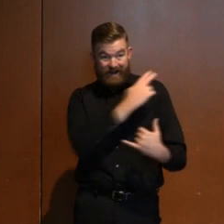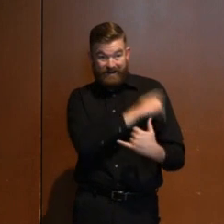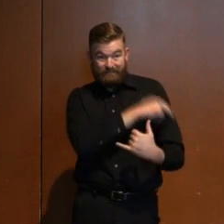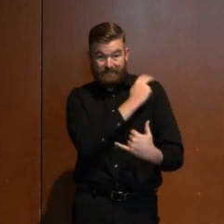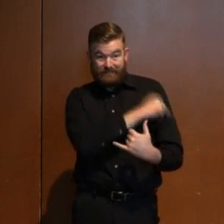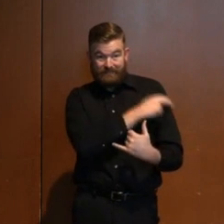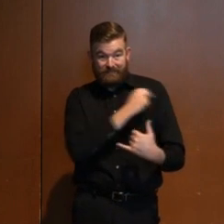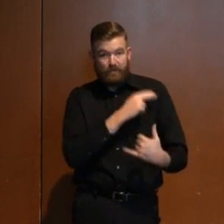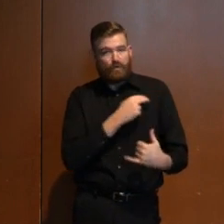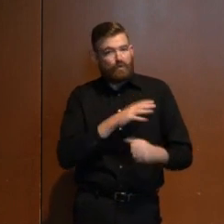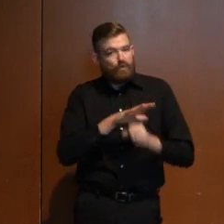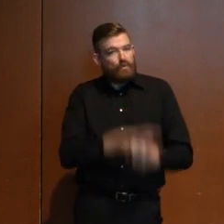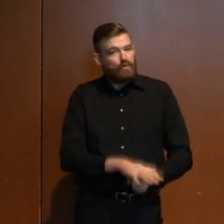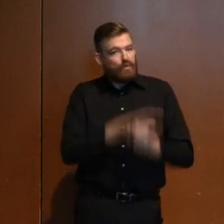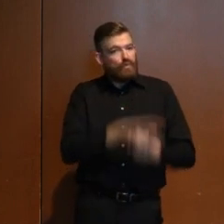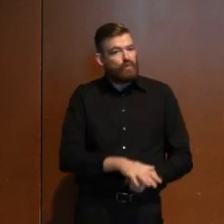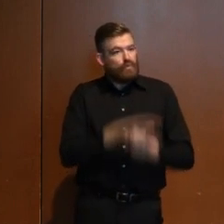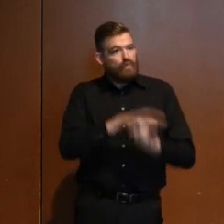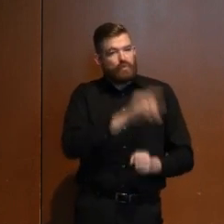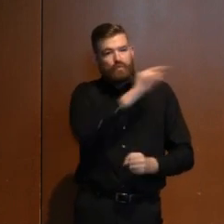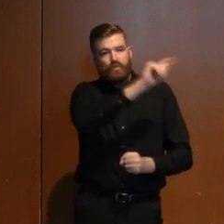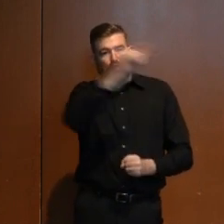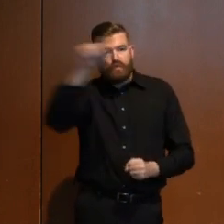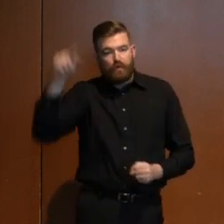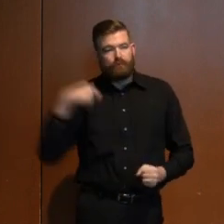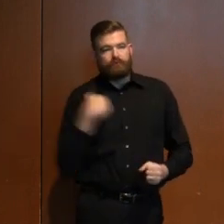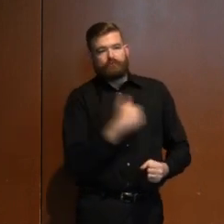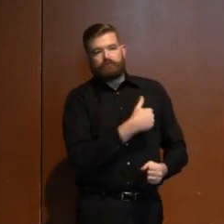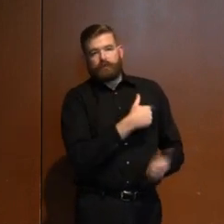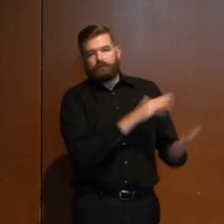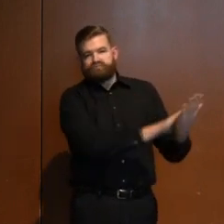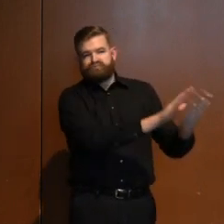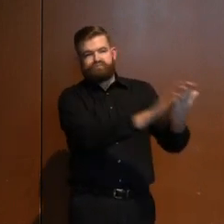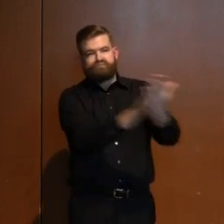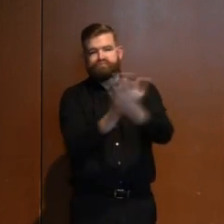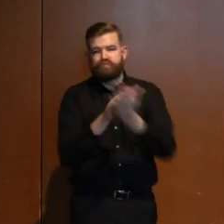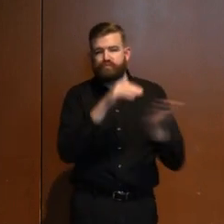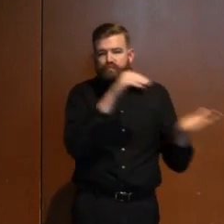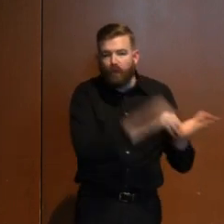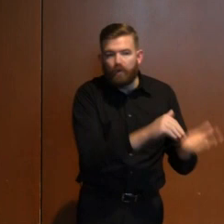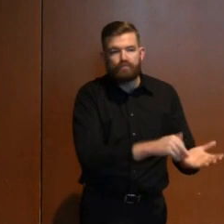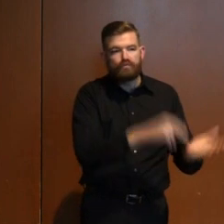APPOINTMENT. PLEASE VISIT ESSEXCOVID.ORG. OUR HOSPITAL NETWORKS WHILE